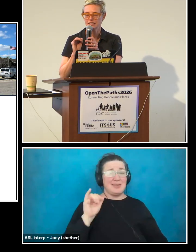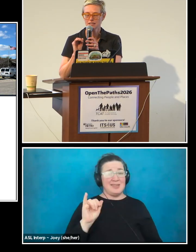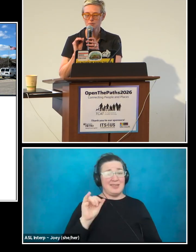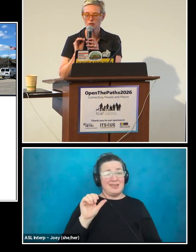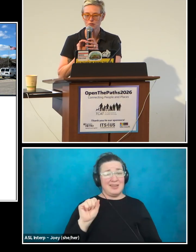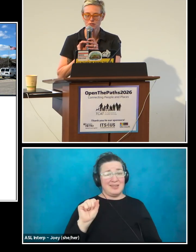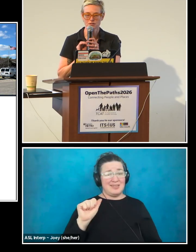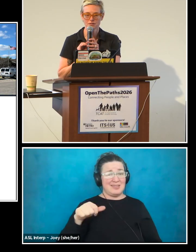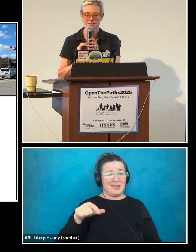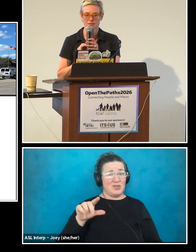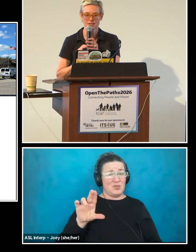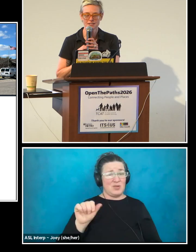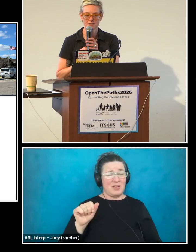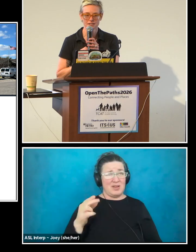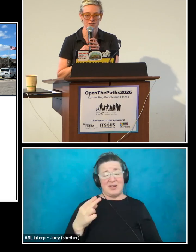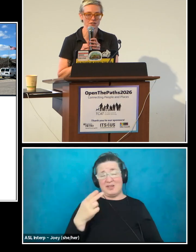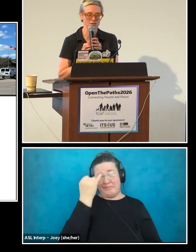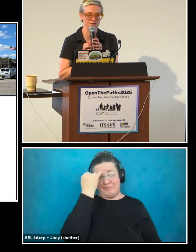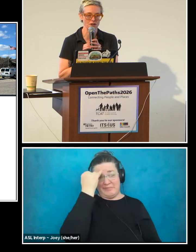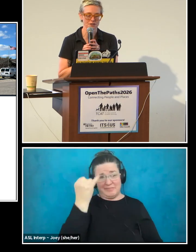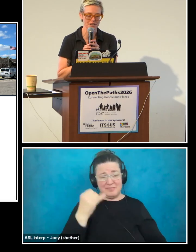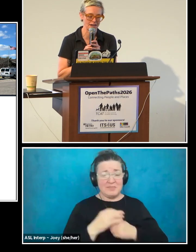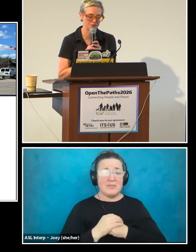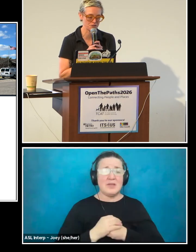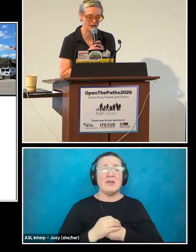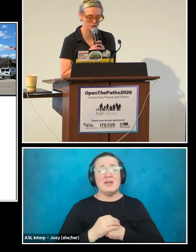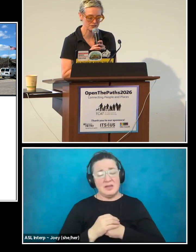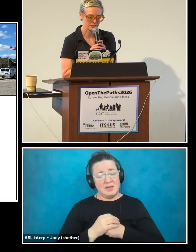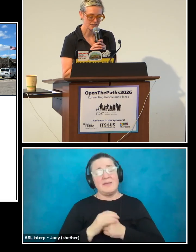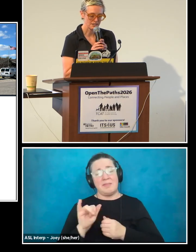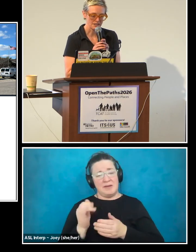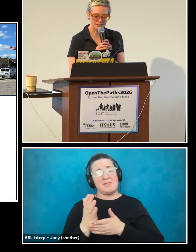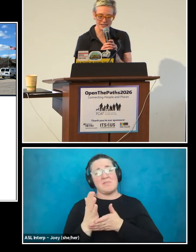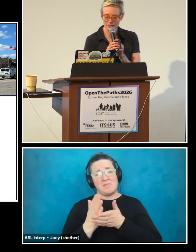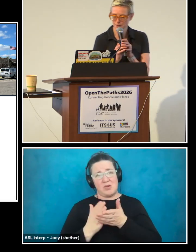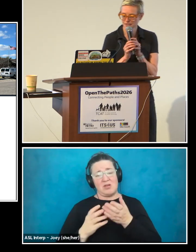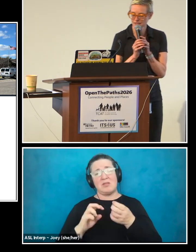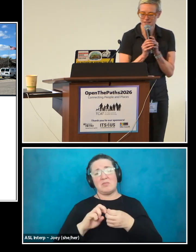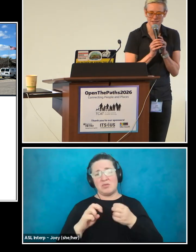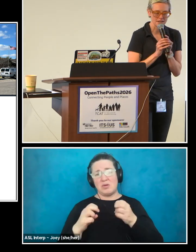need them closer so that you the distances aren't so far that we have to travel? The second piece is